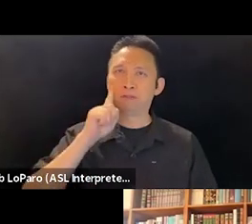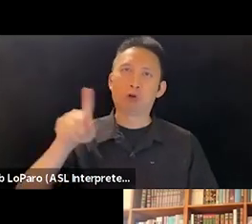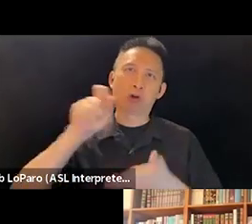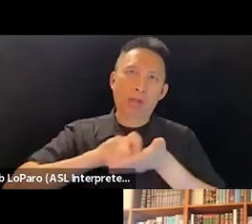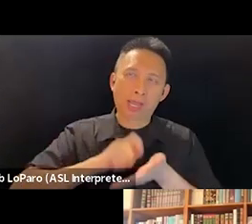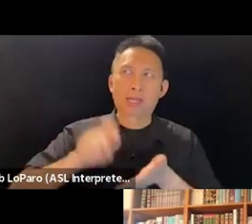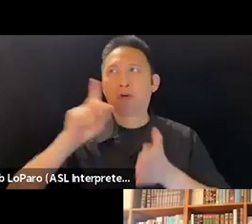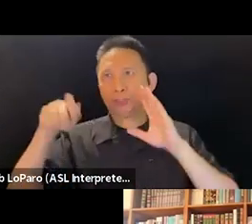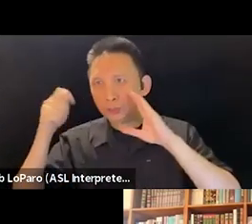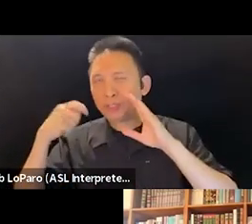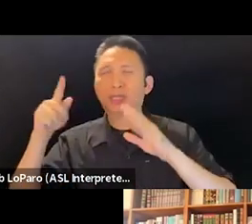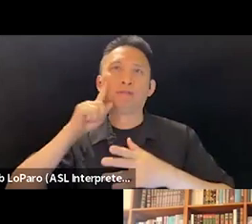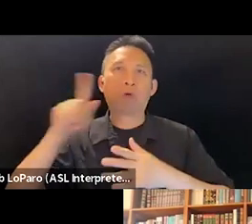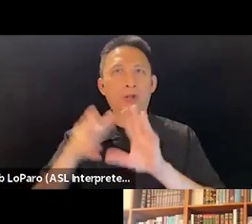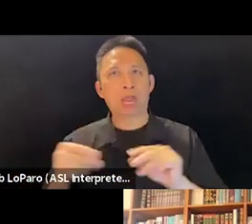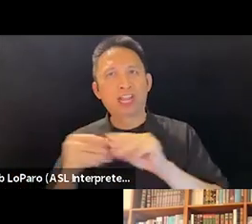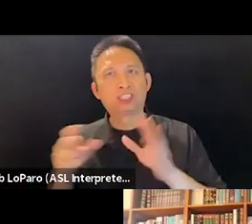So that makes a huge difference.